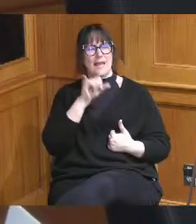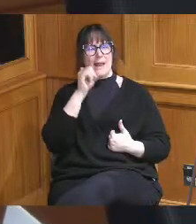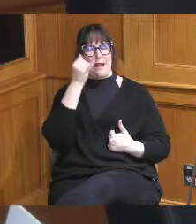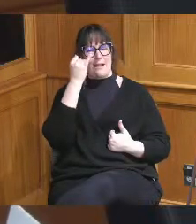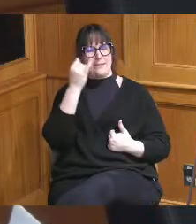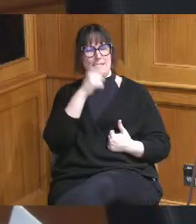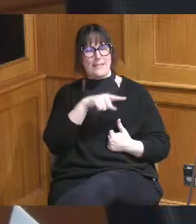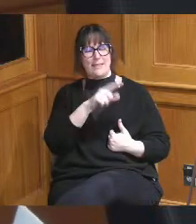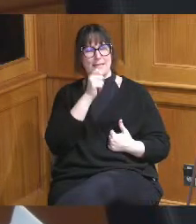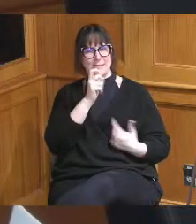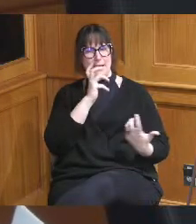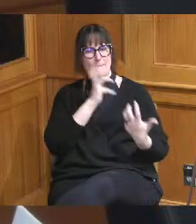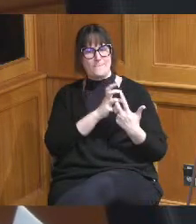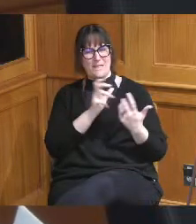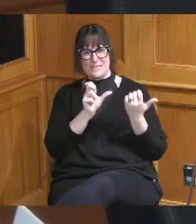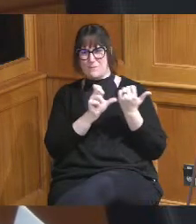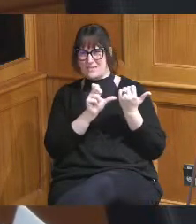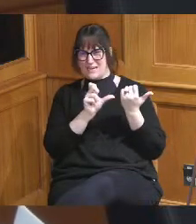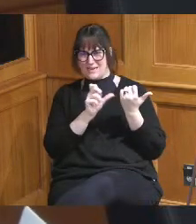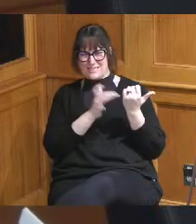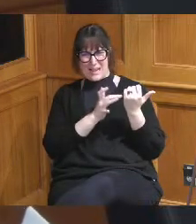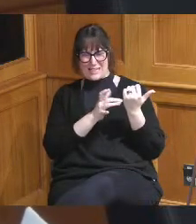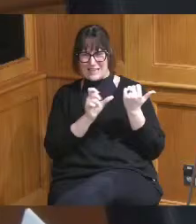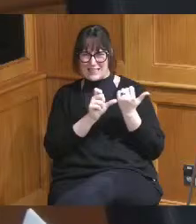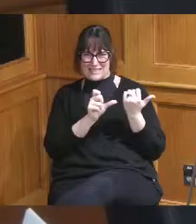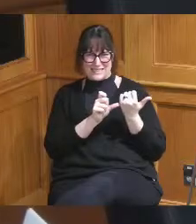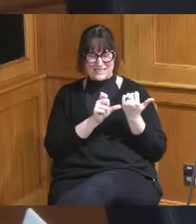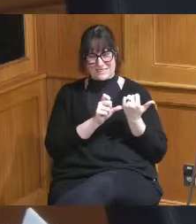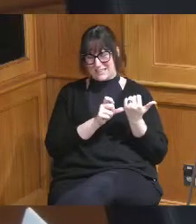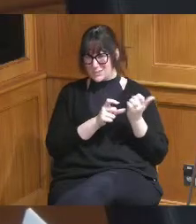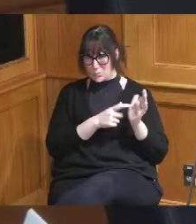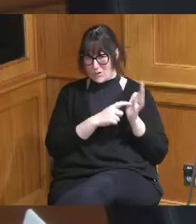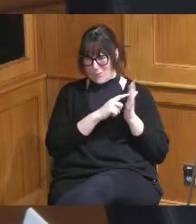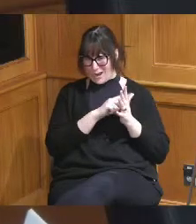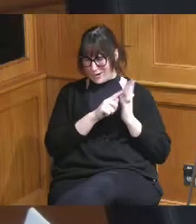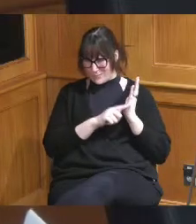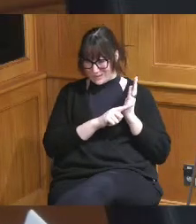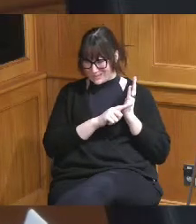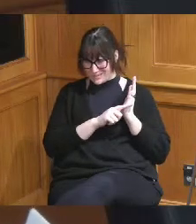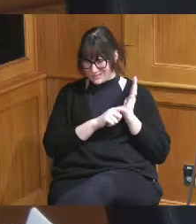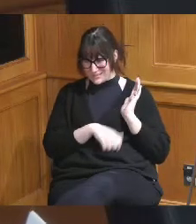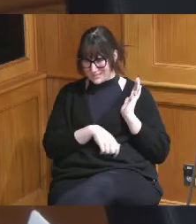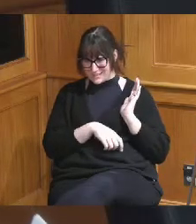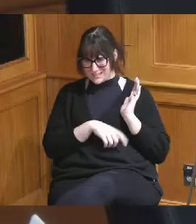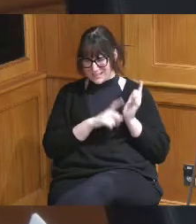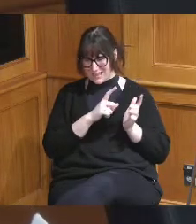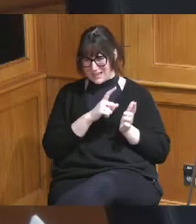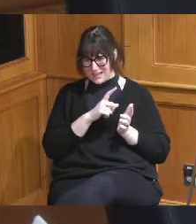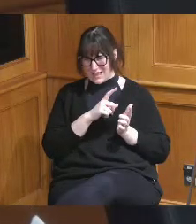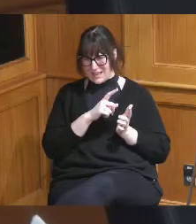didn't meet some technical assistance criteria and therefore you know didn't score as high as some of